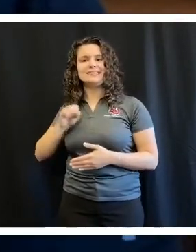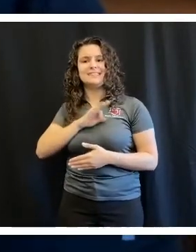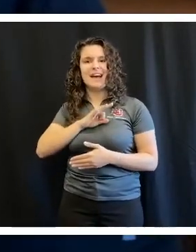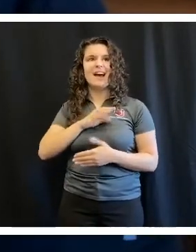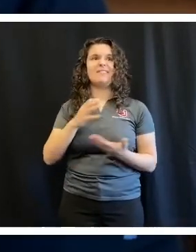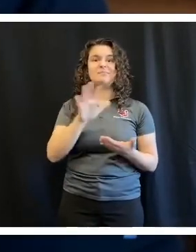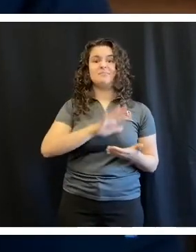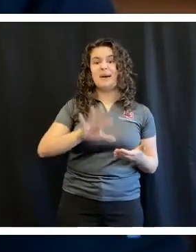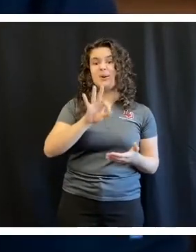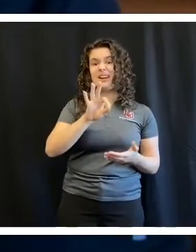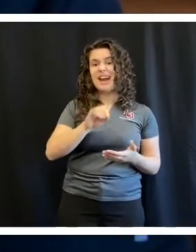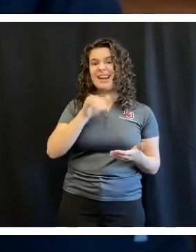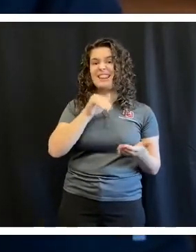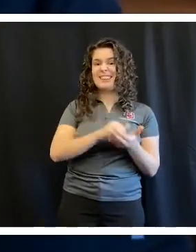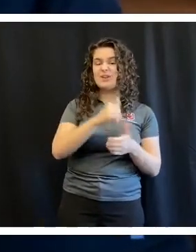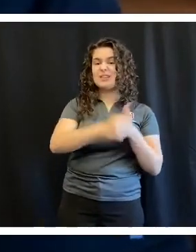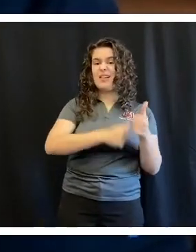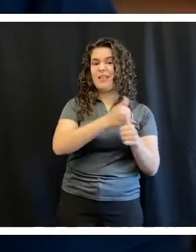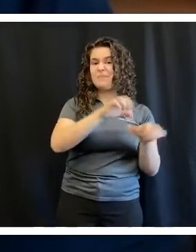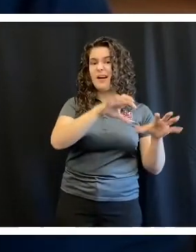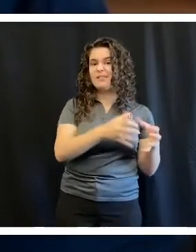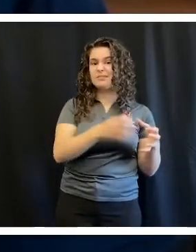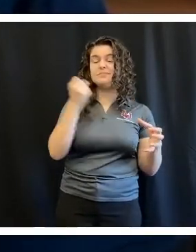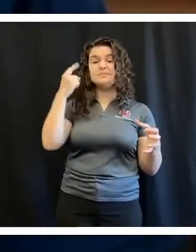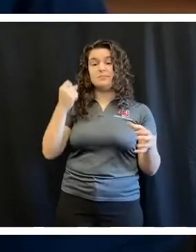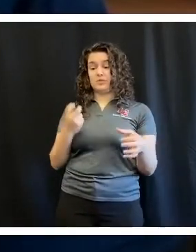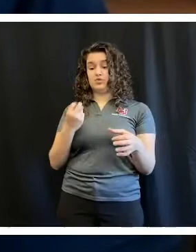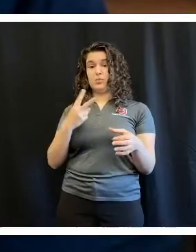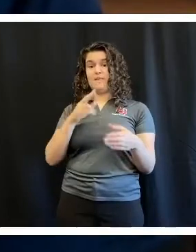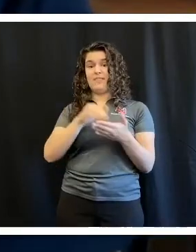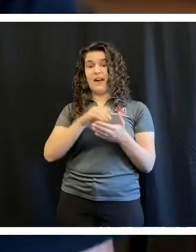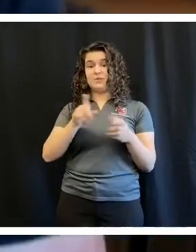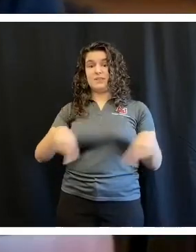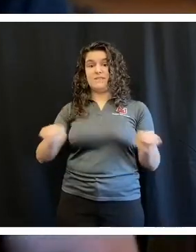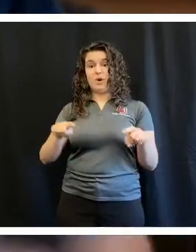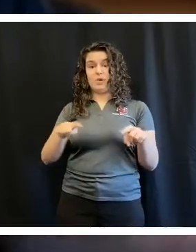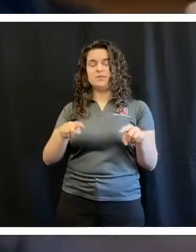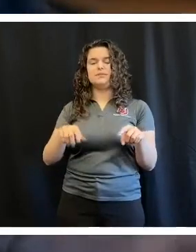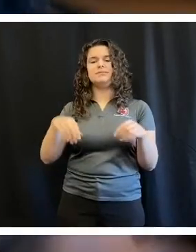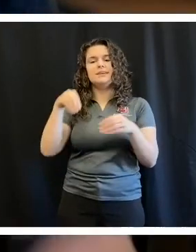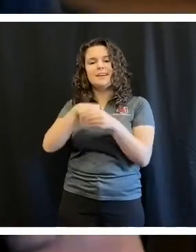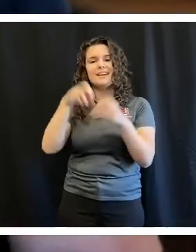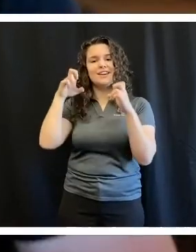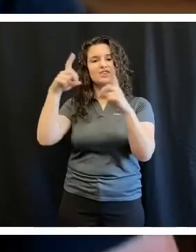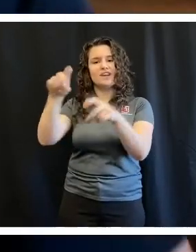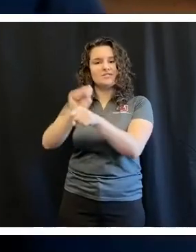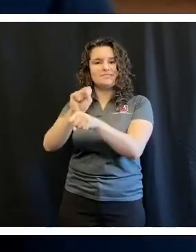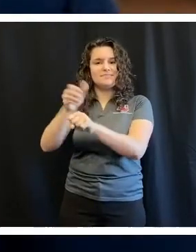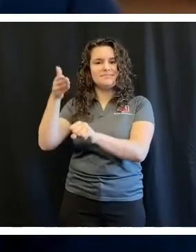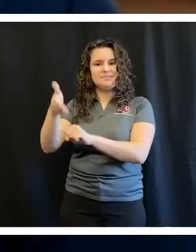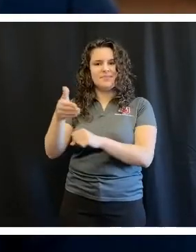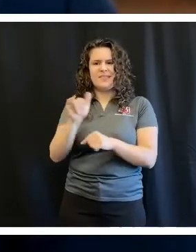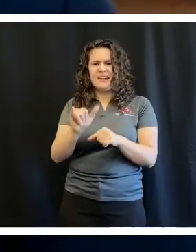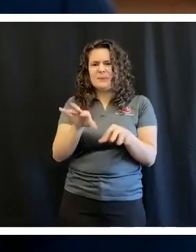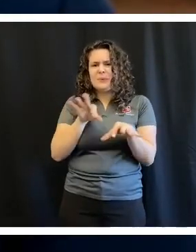12,000 of those are in education. And this is a small sampling of some of the amazing work that's going on among our faculty